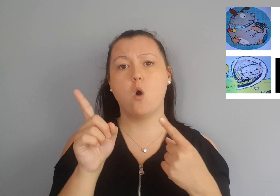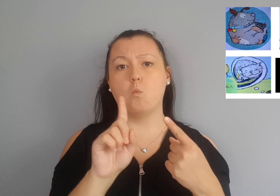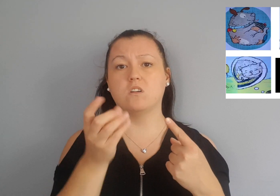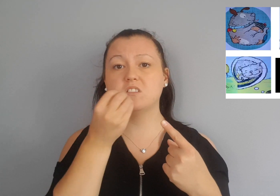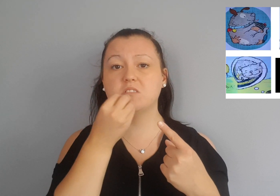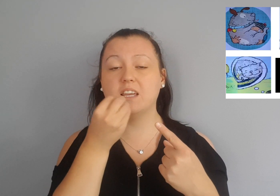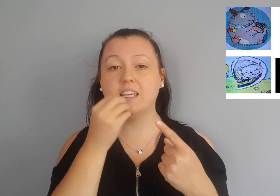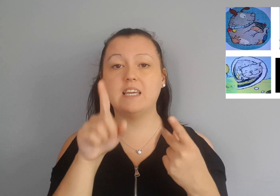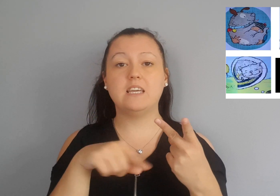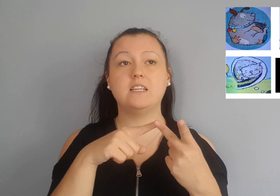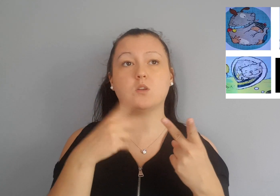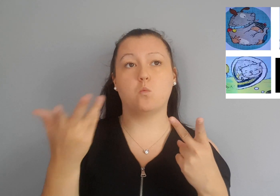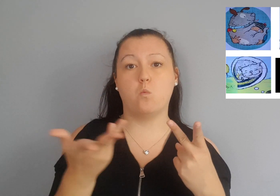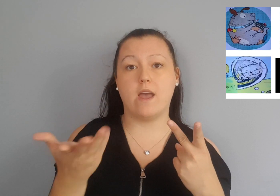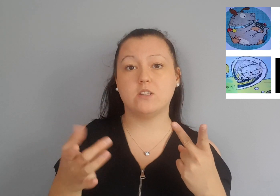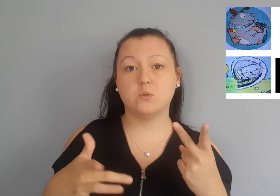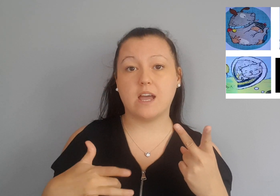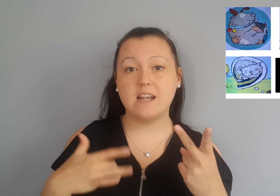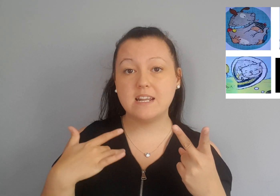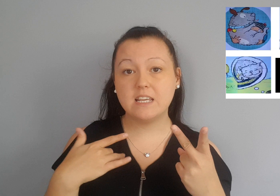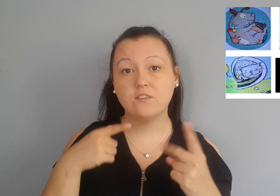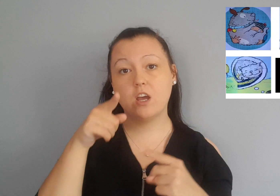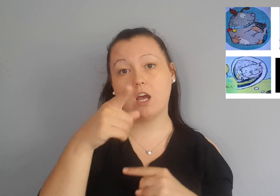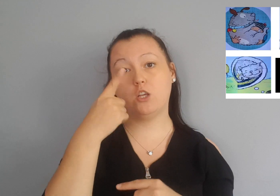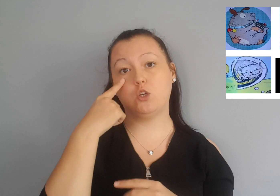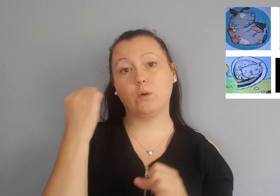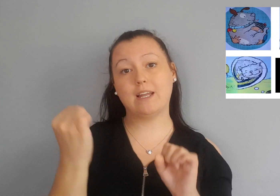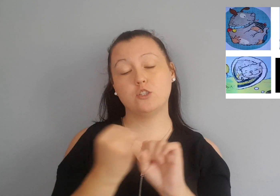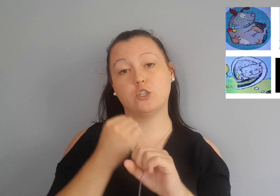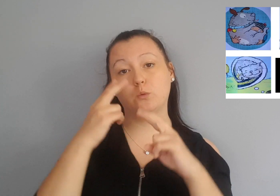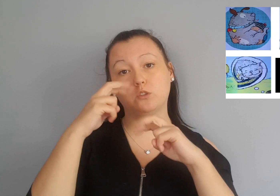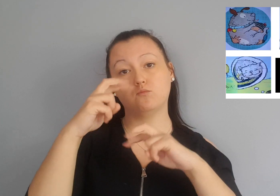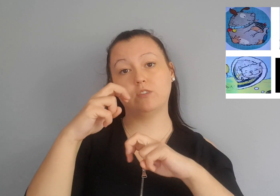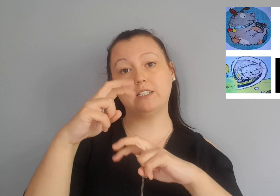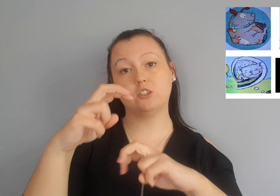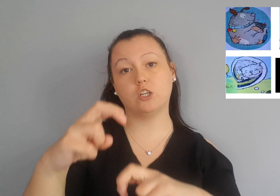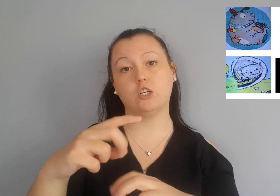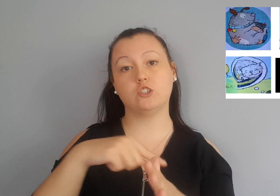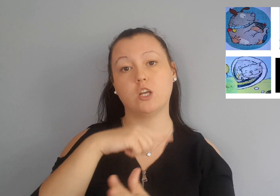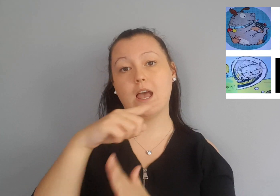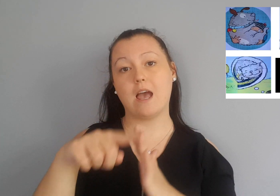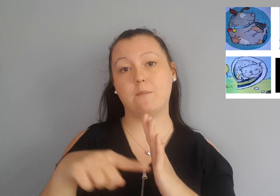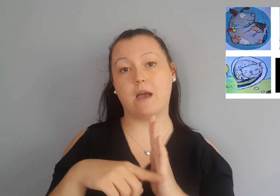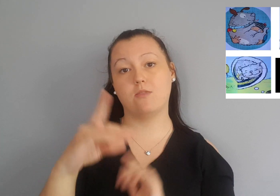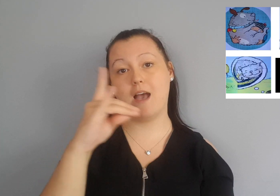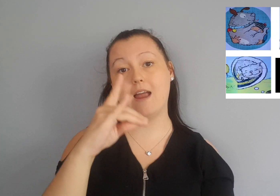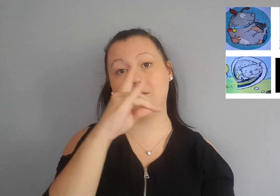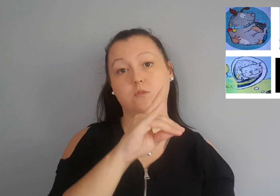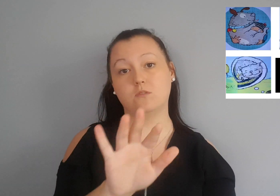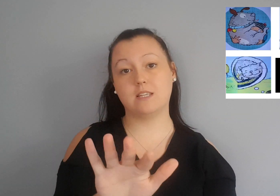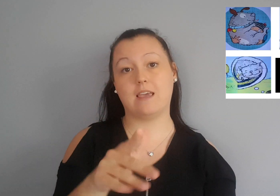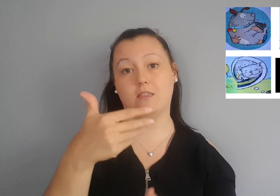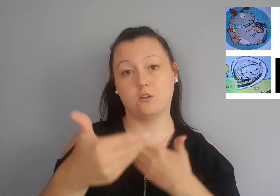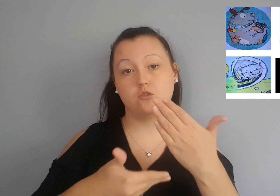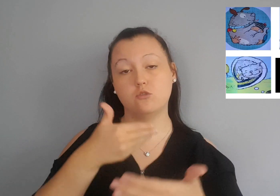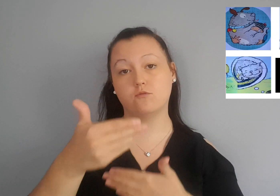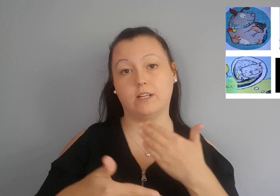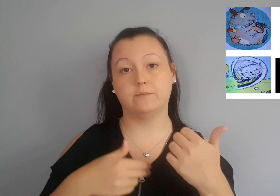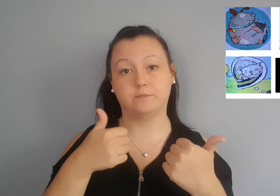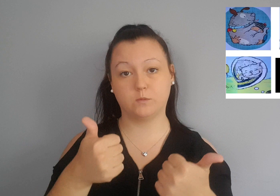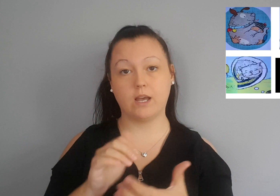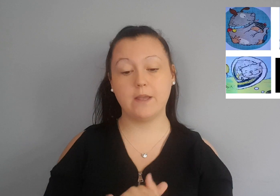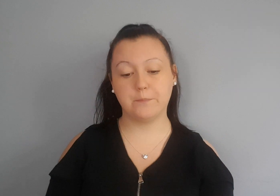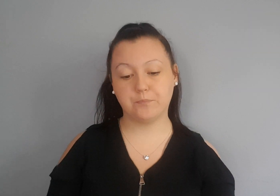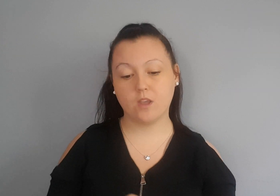What do they eat? Where do they live? And you can do some research about the animals in the story. Ok.